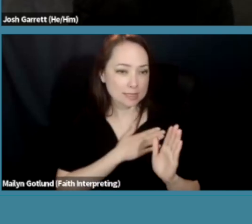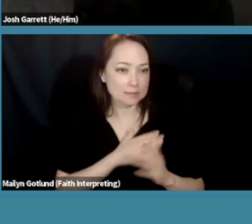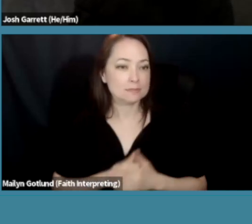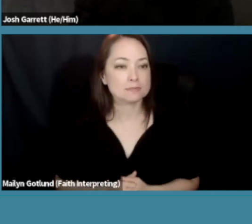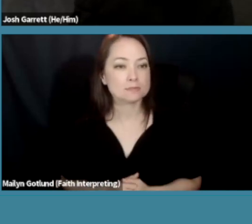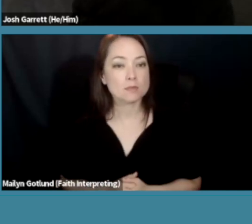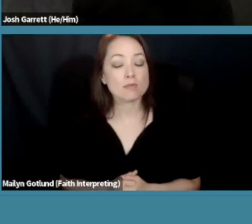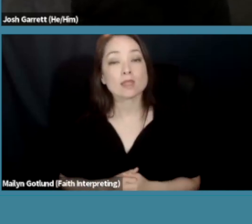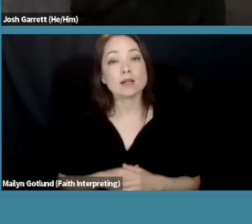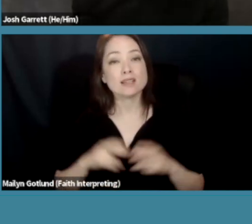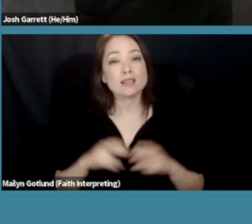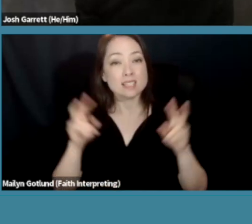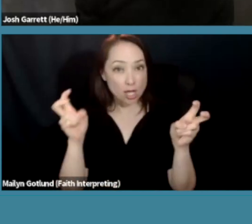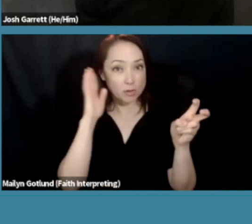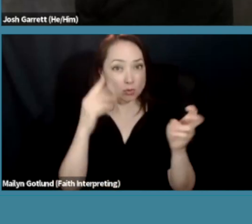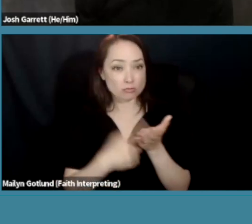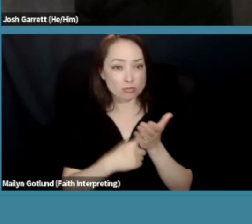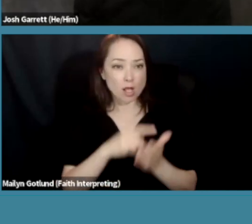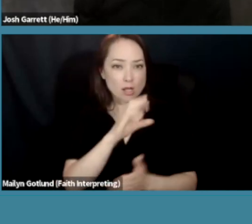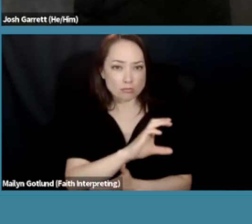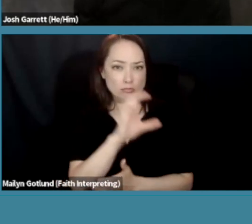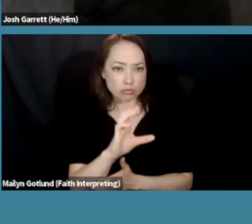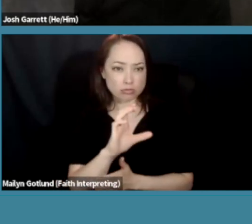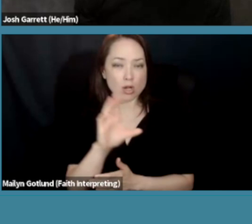Within this topic, we'll talk about closed captions, open captions,